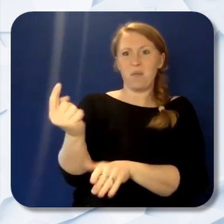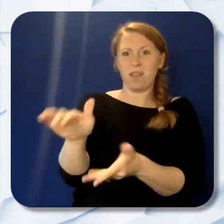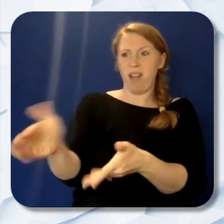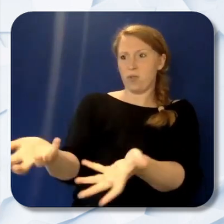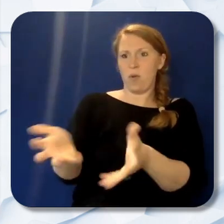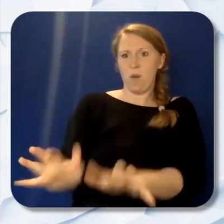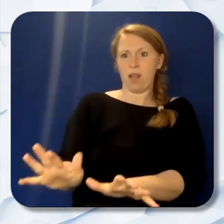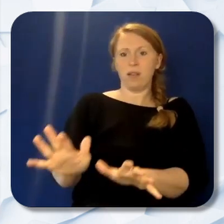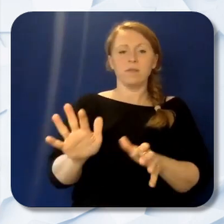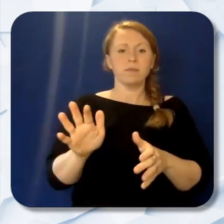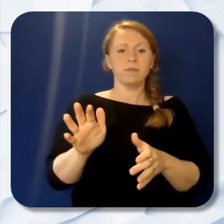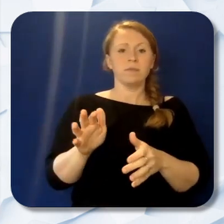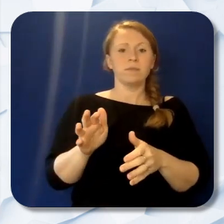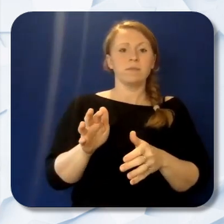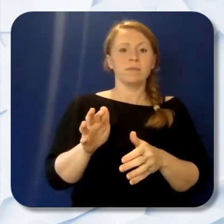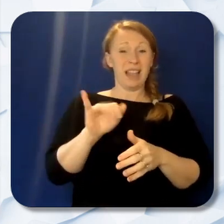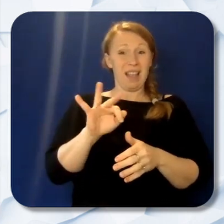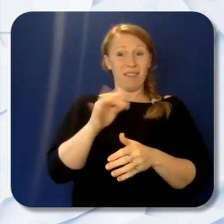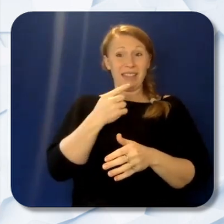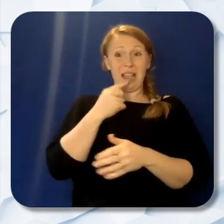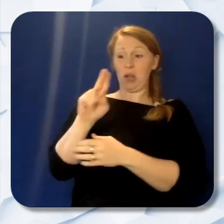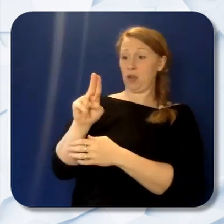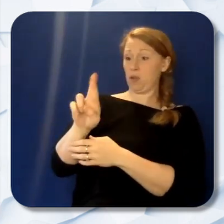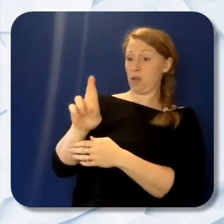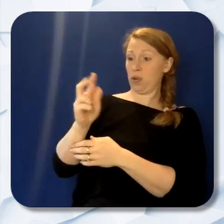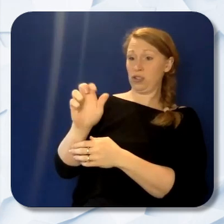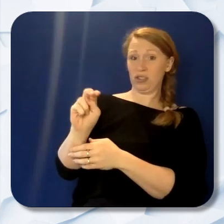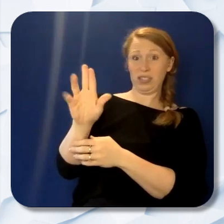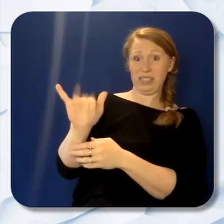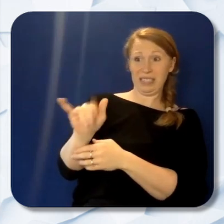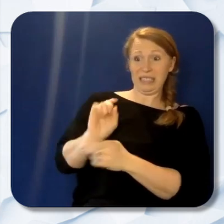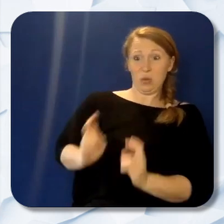when I talk about urgency, I often will say, or I’ll ask the room to raise their hand if they're